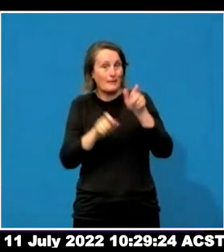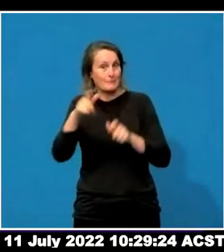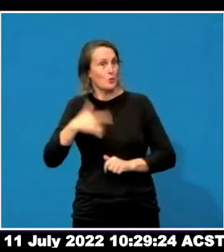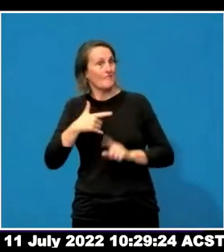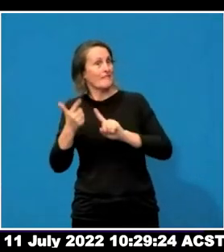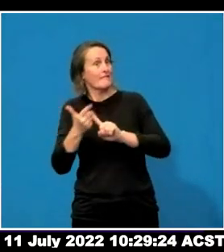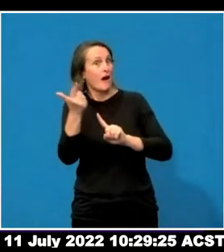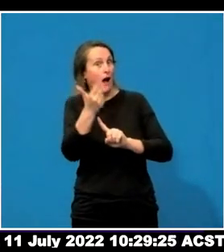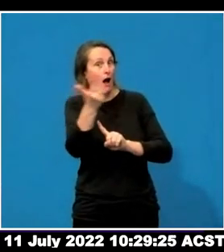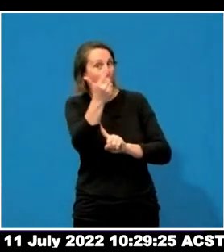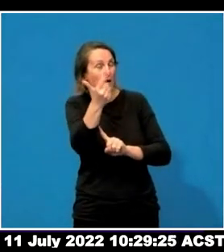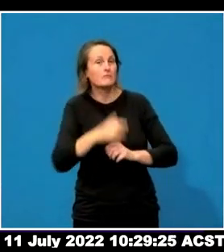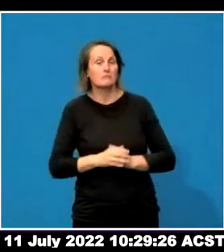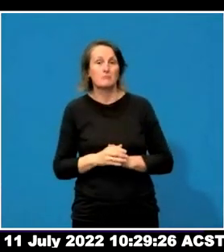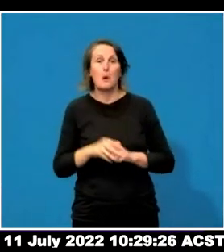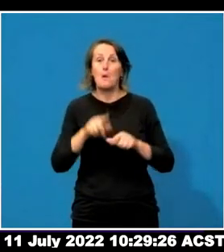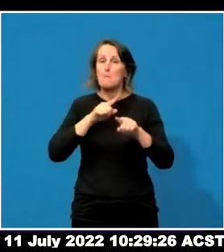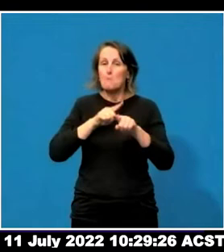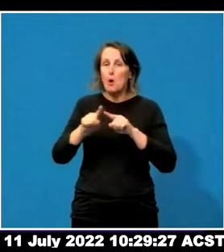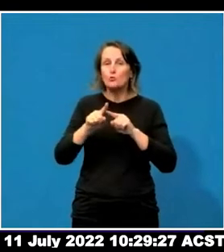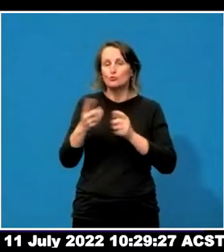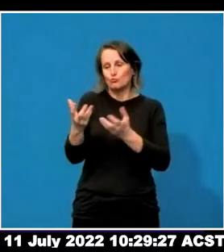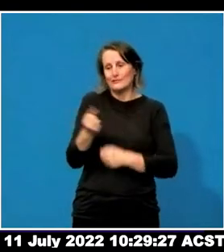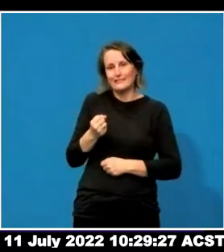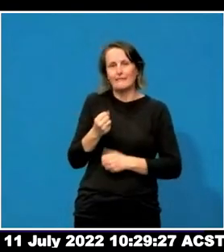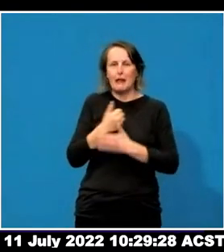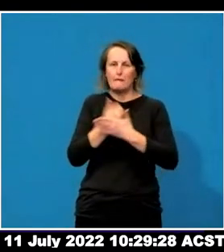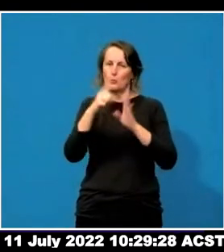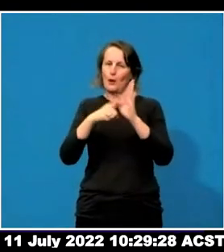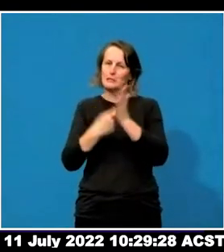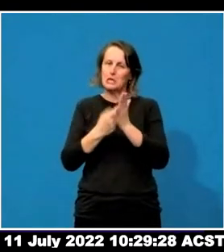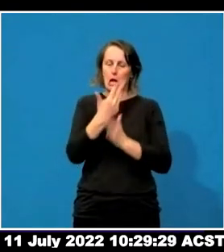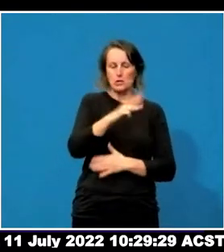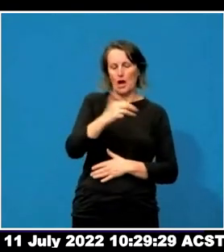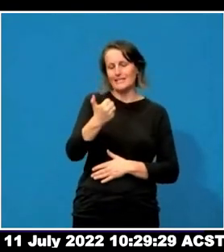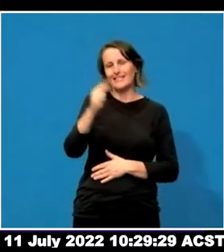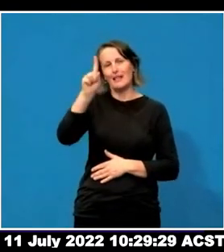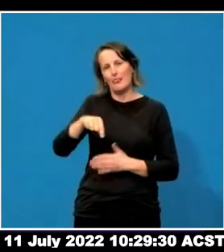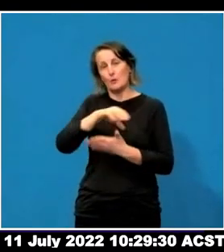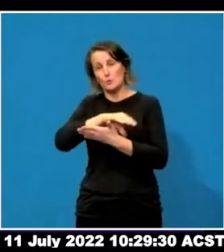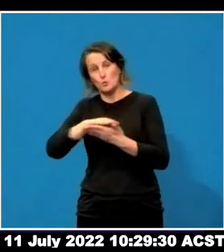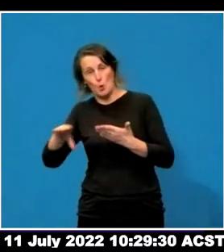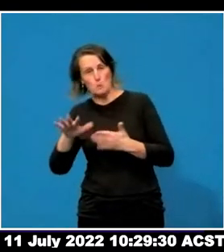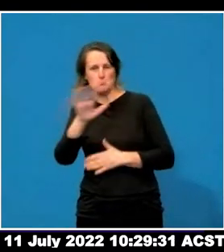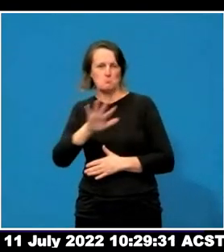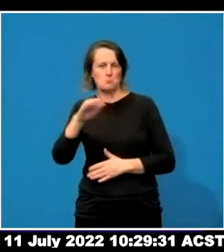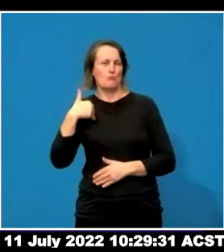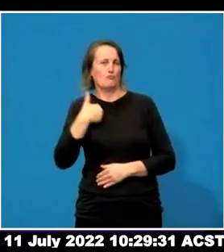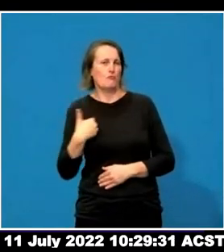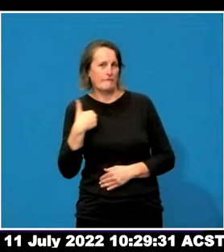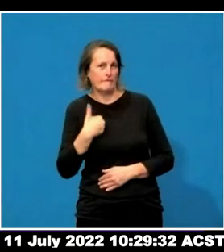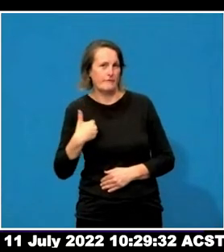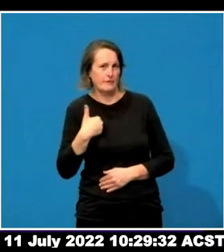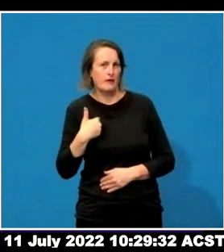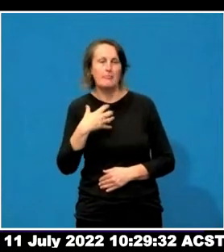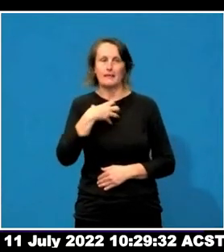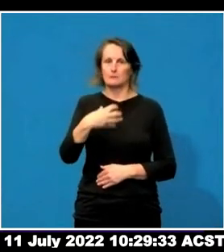locations is $96,000, which is 41 per cent more than the average annual support for all